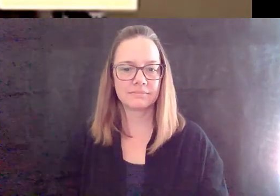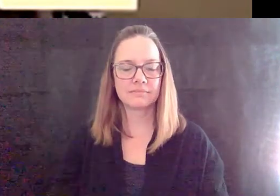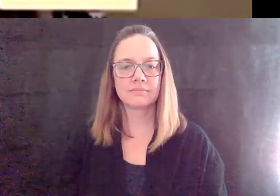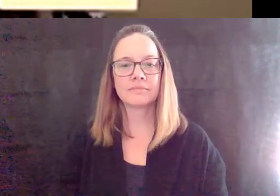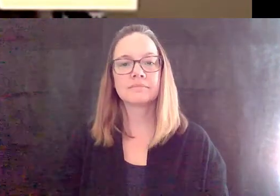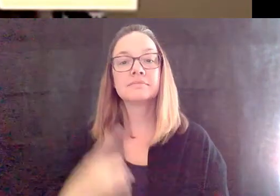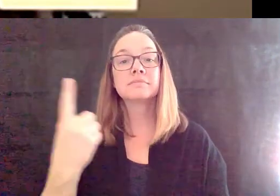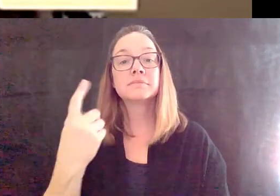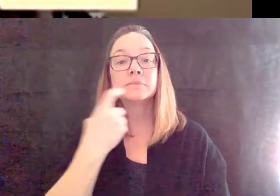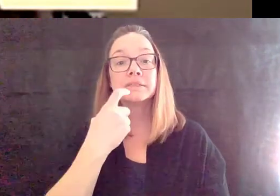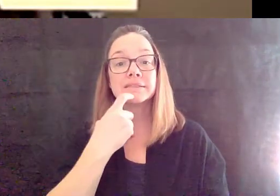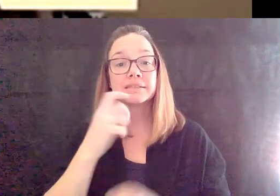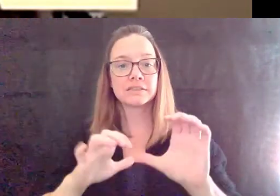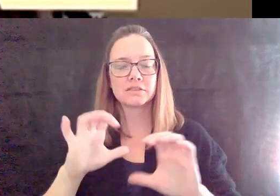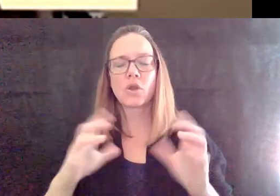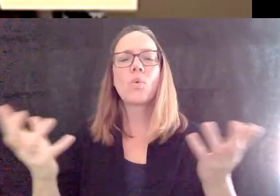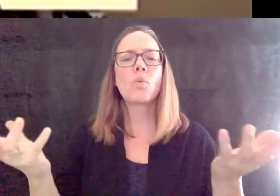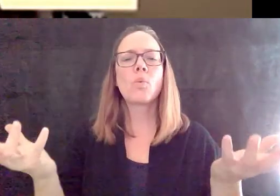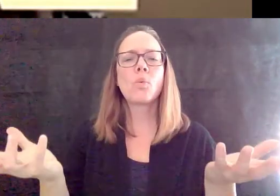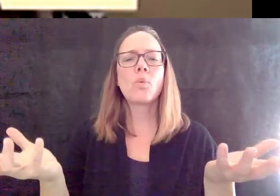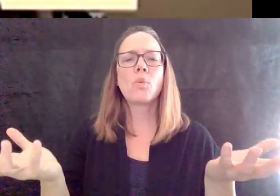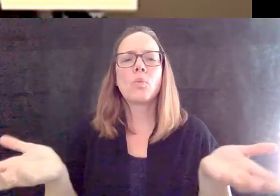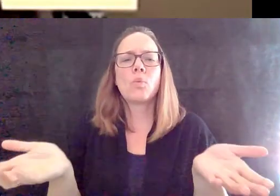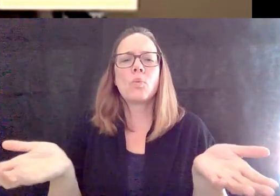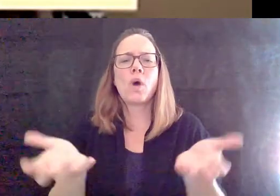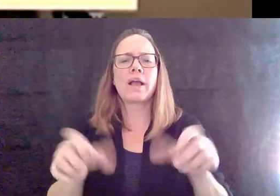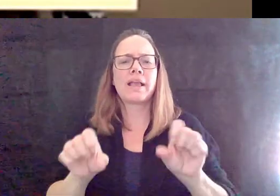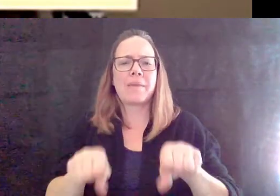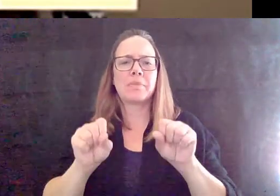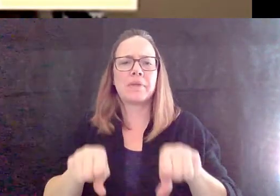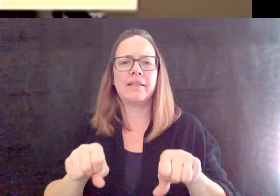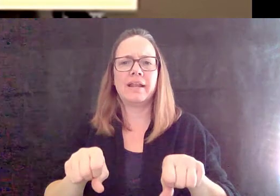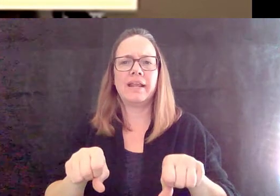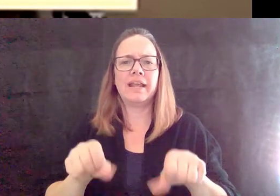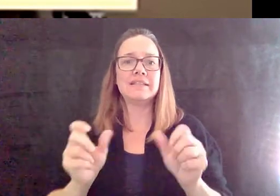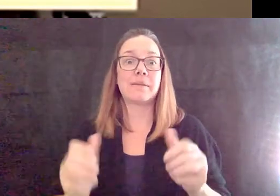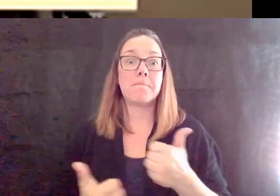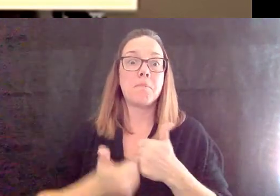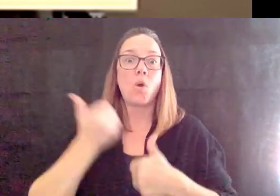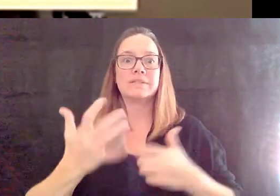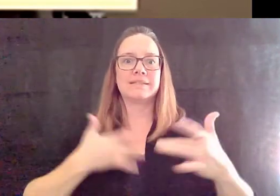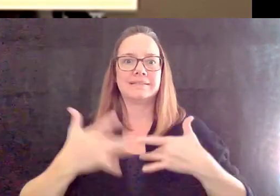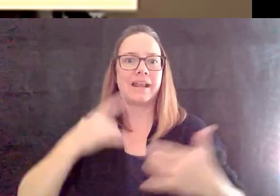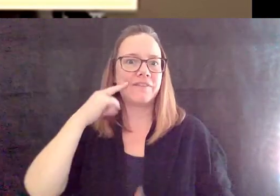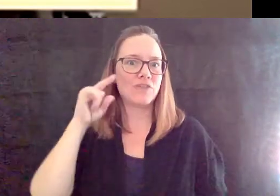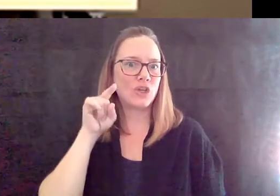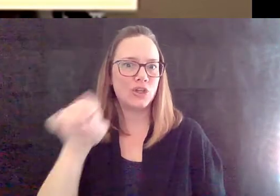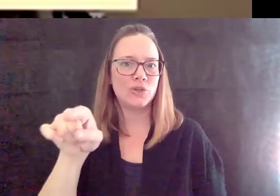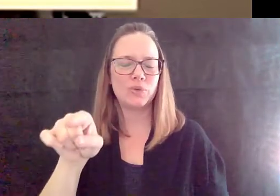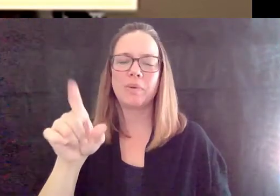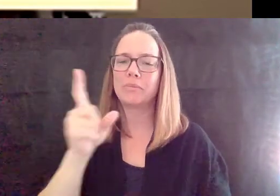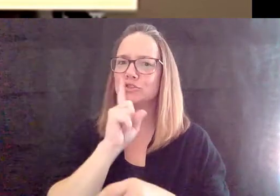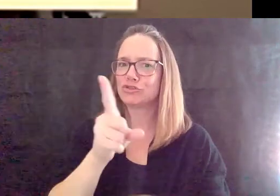said in the chat, what capability excites you the most regarding the digital front door? I'm sure it's hard to pick.